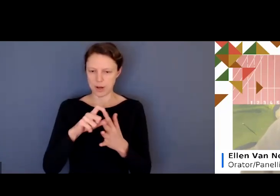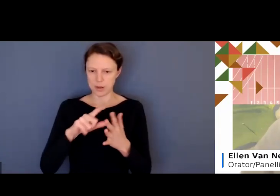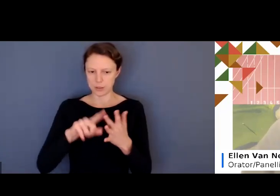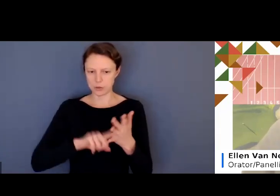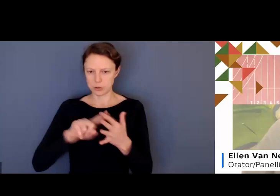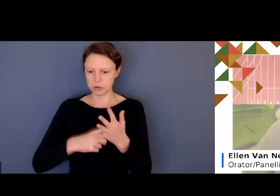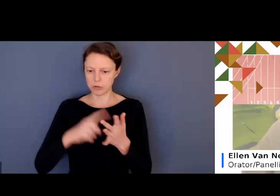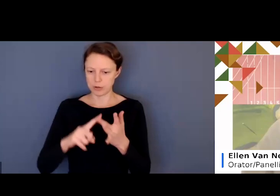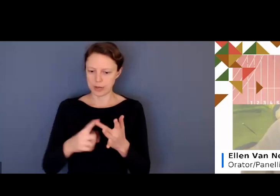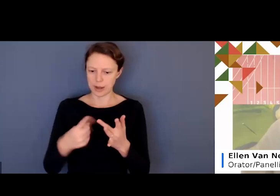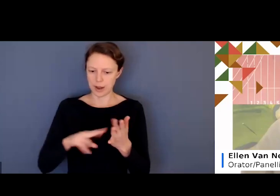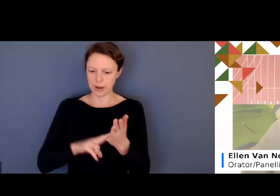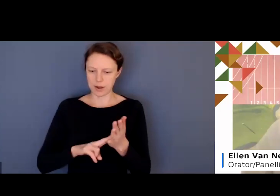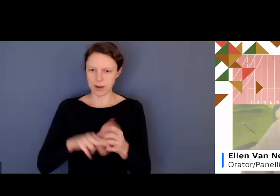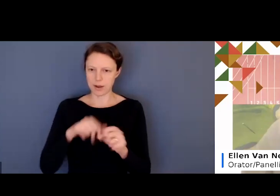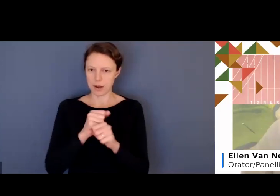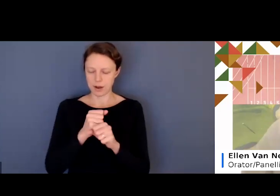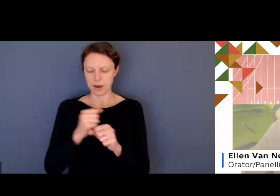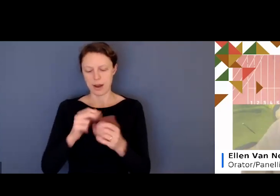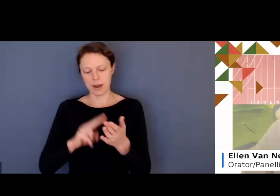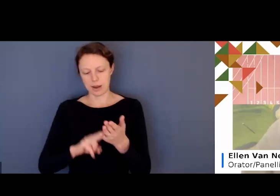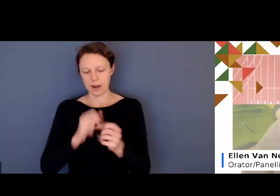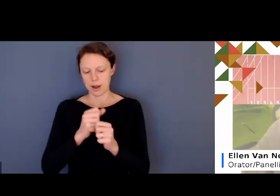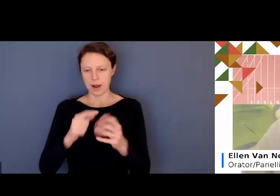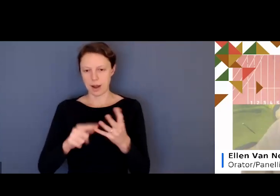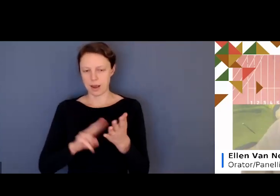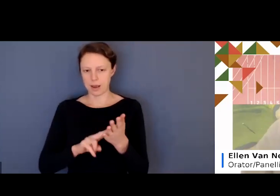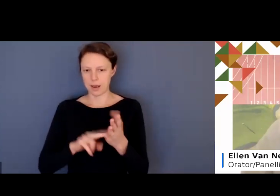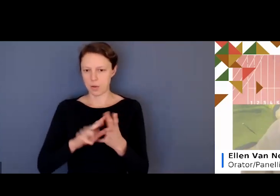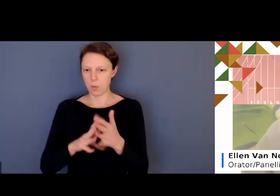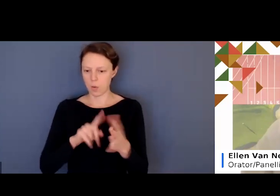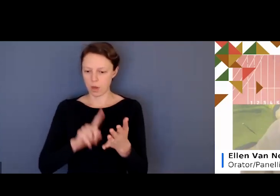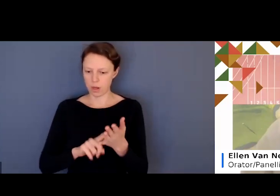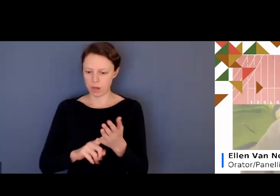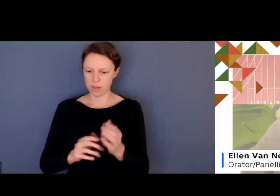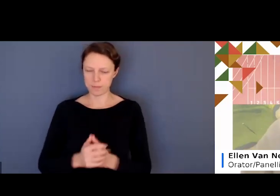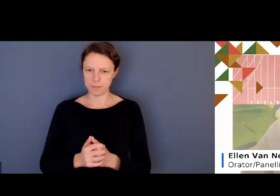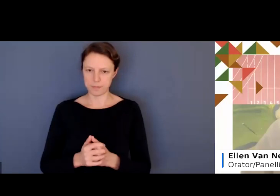Other Indigenous games include women, a stone bowling game